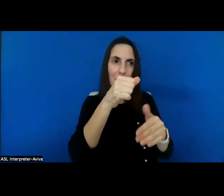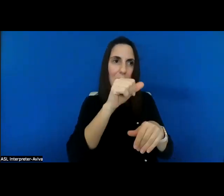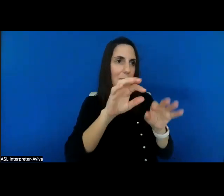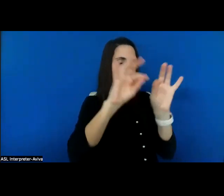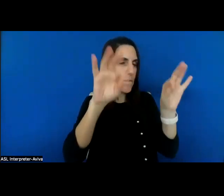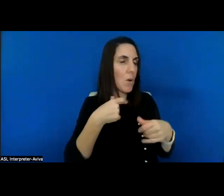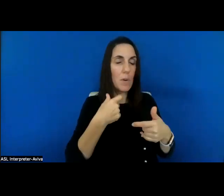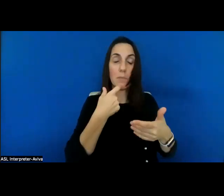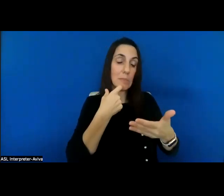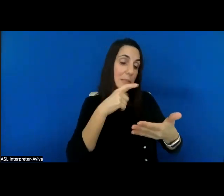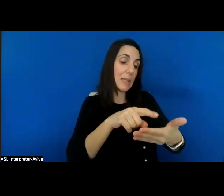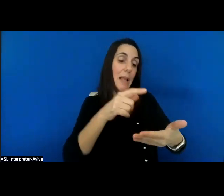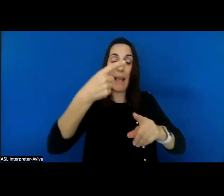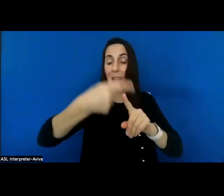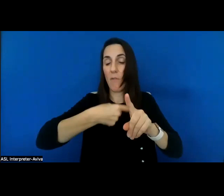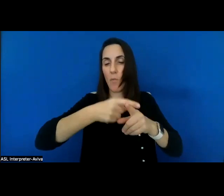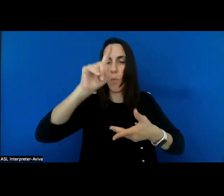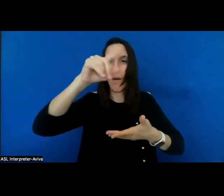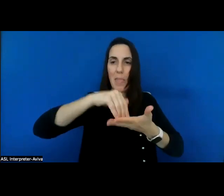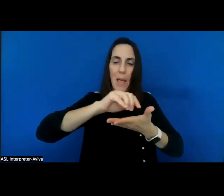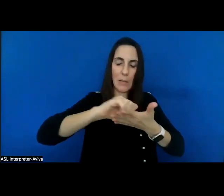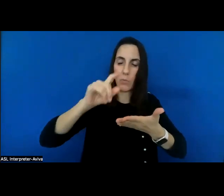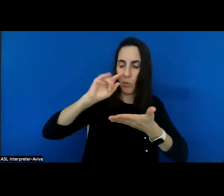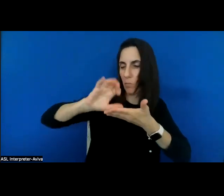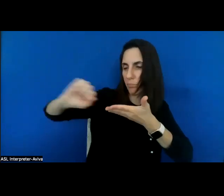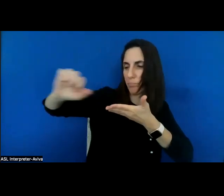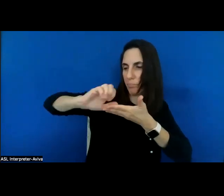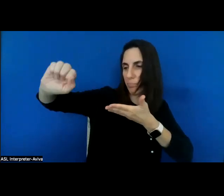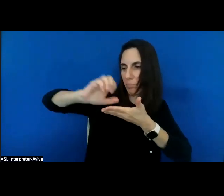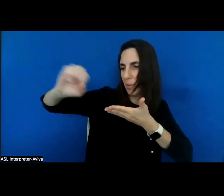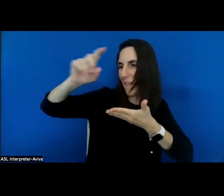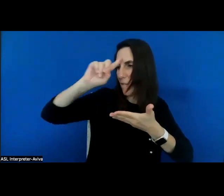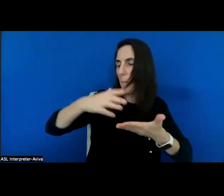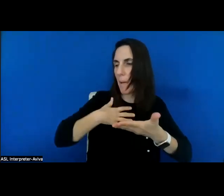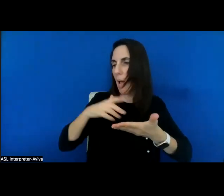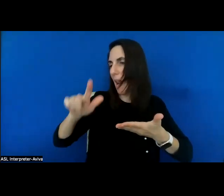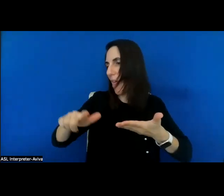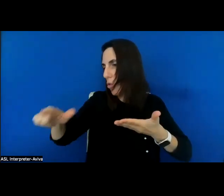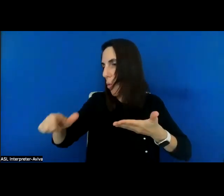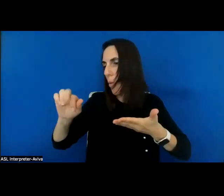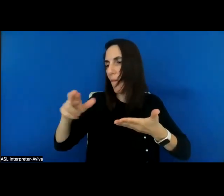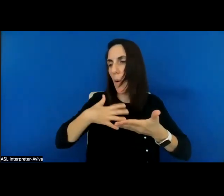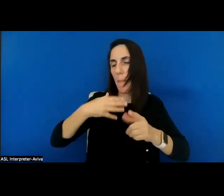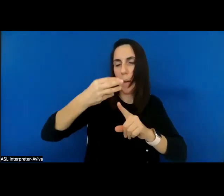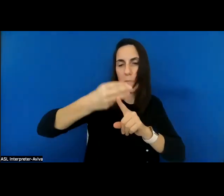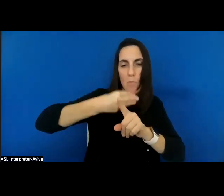I want $1,000 to go out to be paid to my landlord, to my mortgage company, and then it's a setup